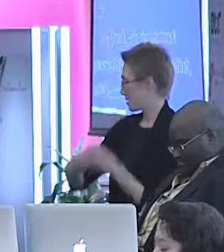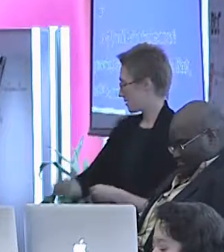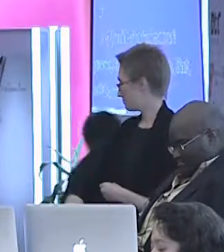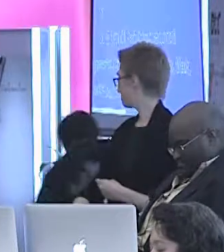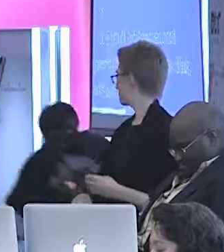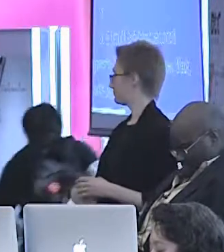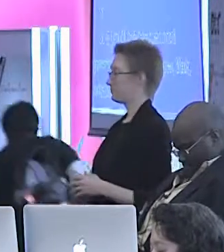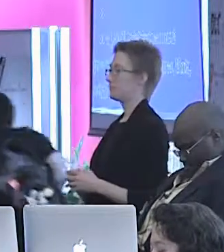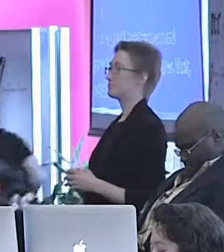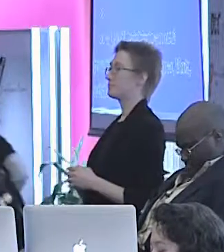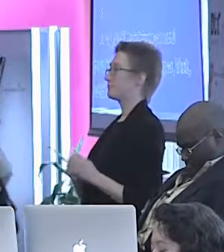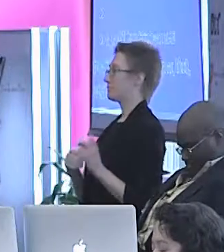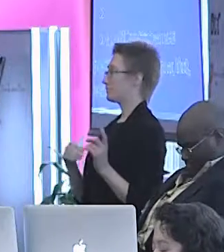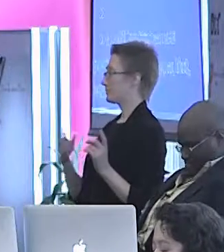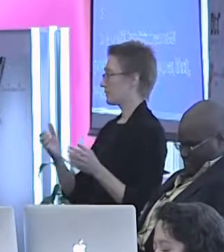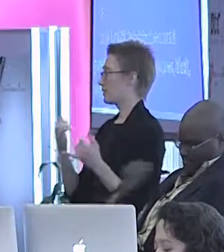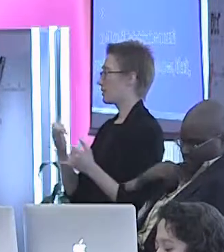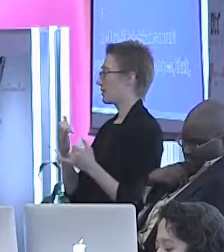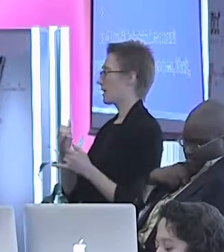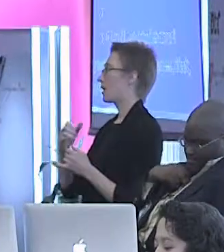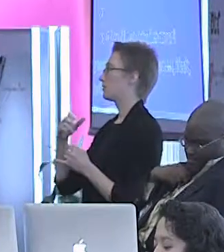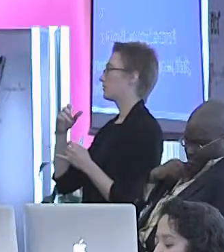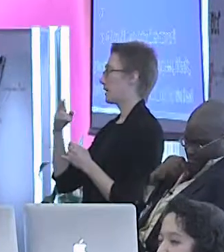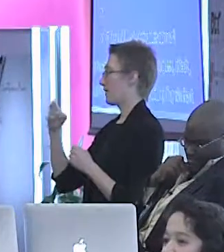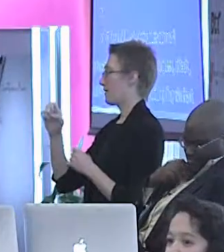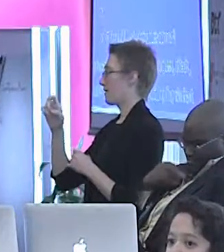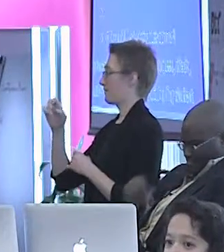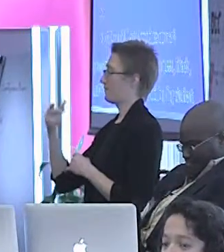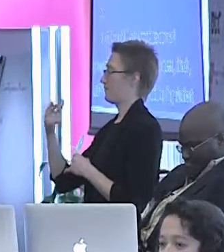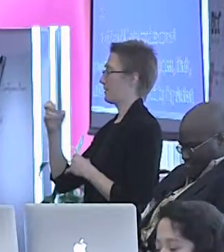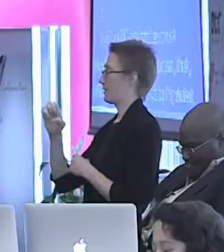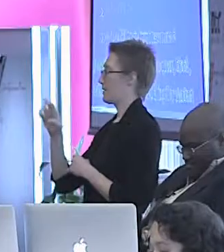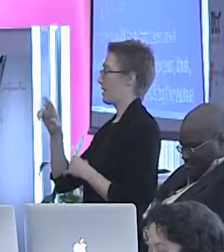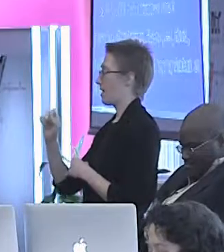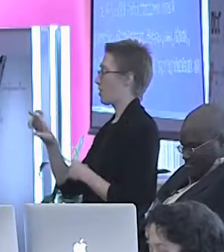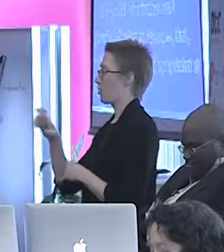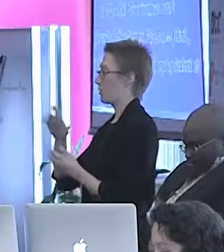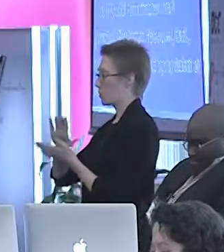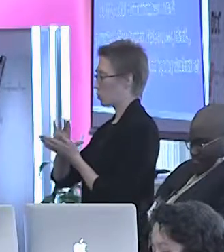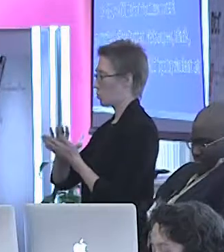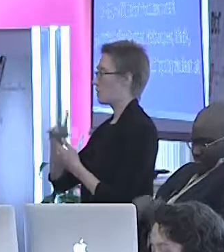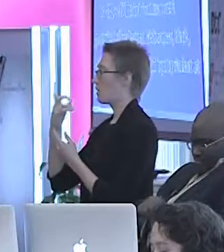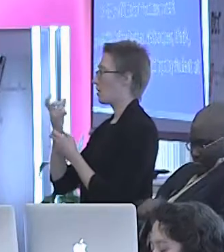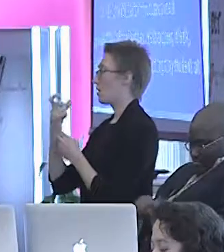at the Heller School for Social Policy and Management, and Brandeis University,